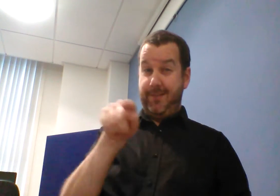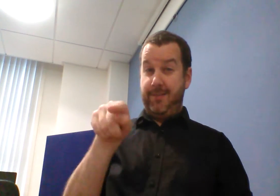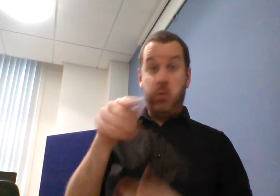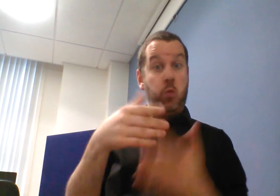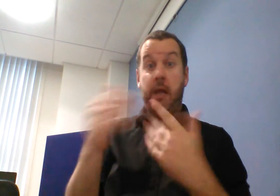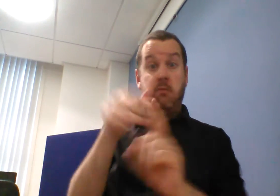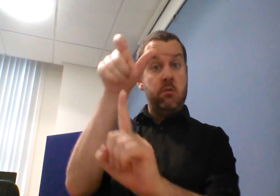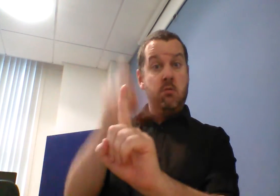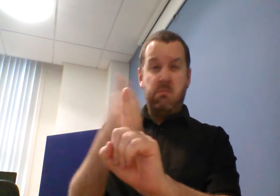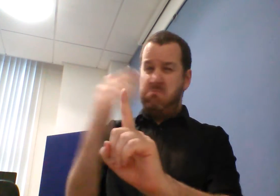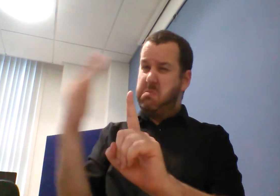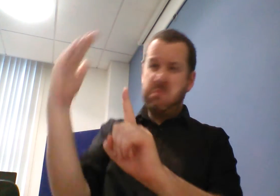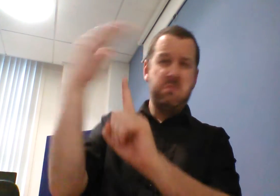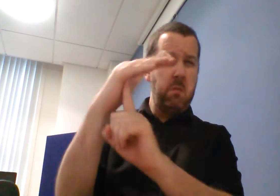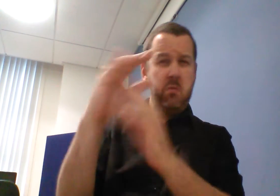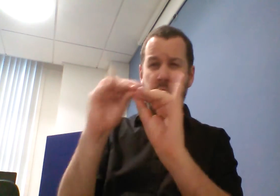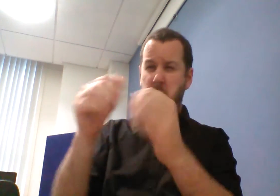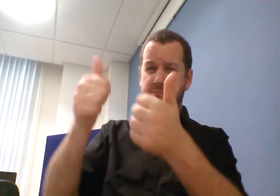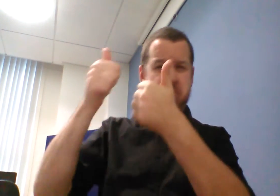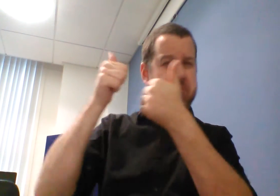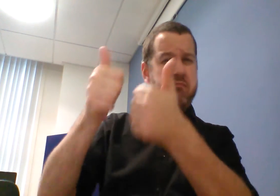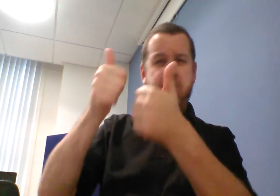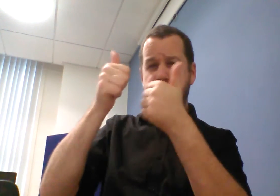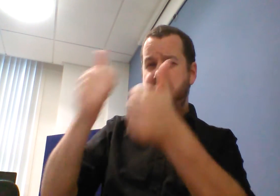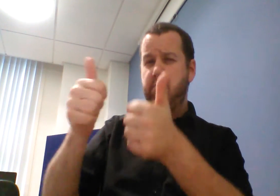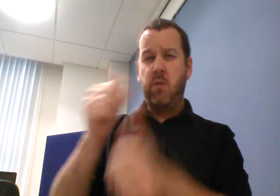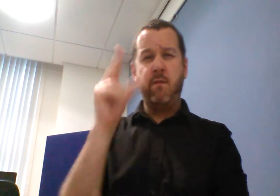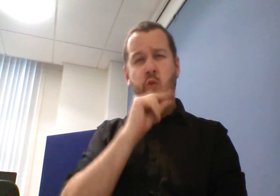Do I trust the interpreter with that? It might be the best interpreter in the country